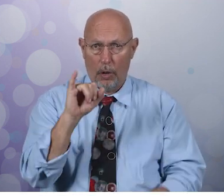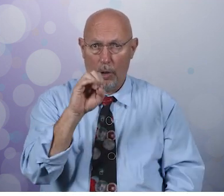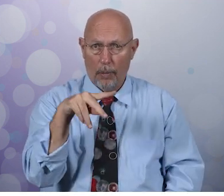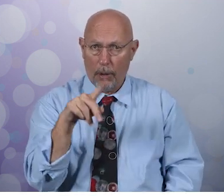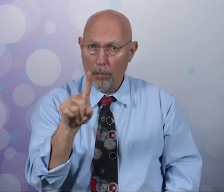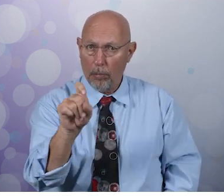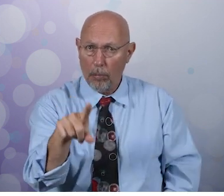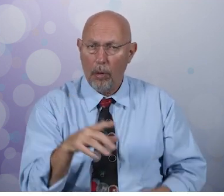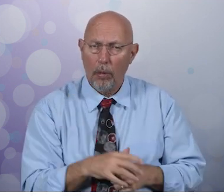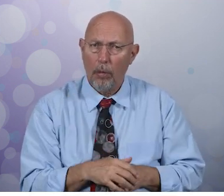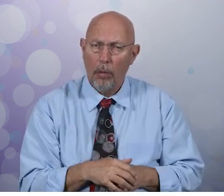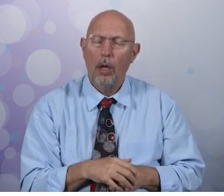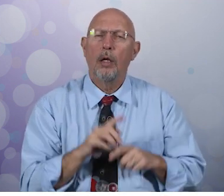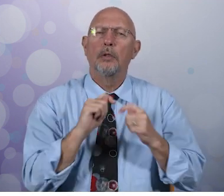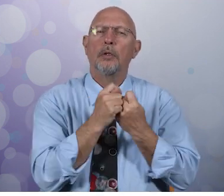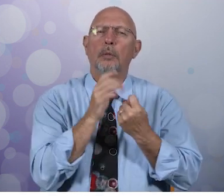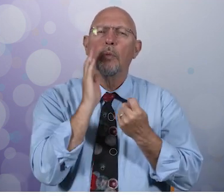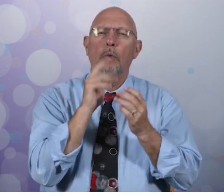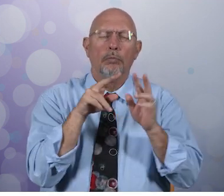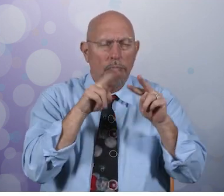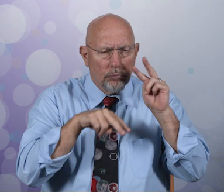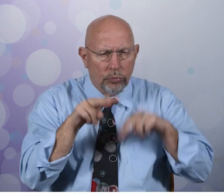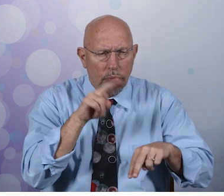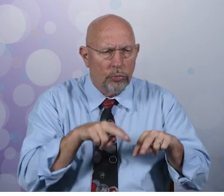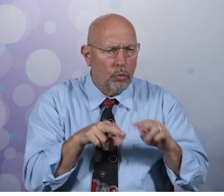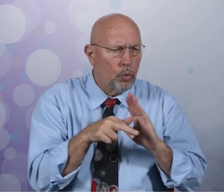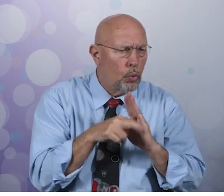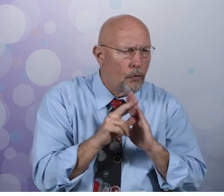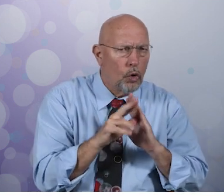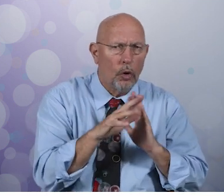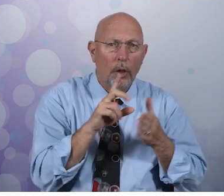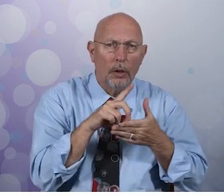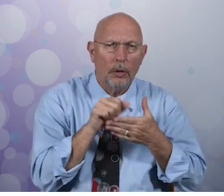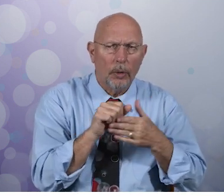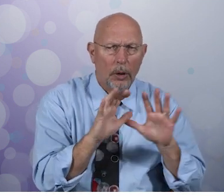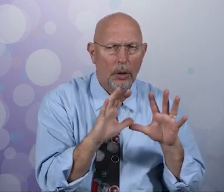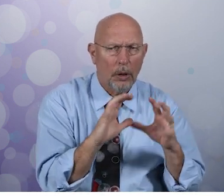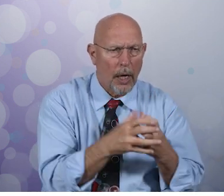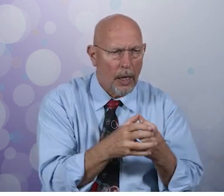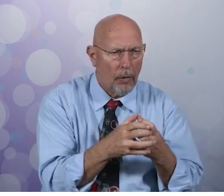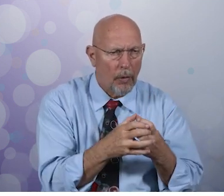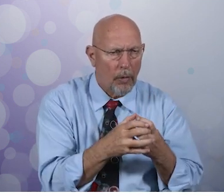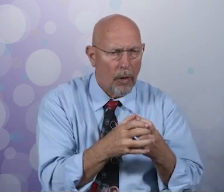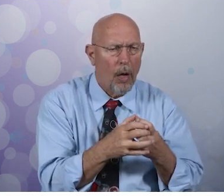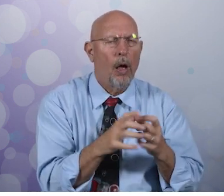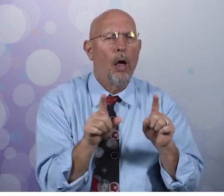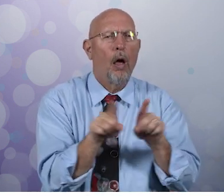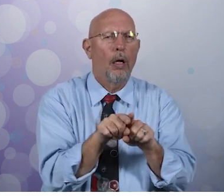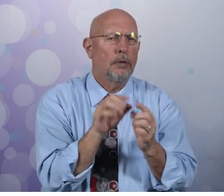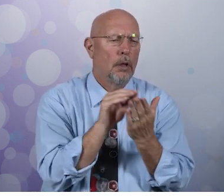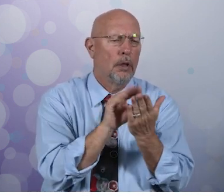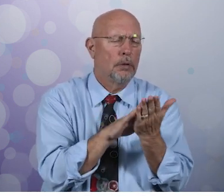And the team will review the student's disability category as they are listed in the Individuals